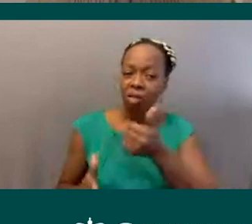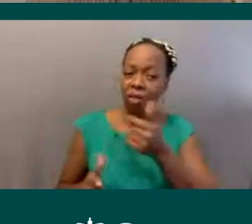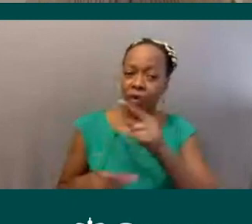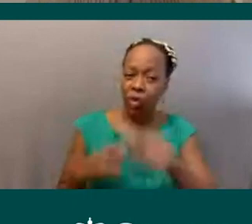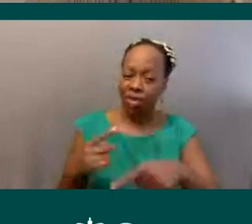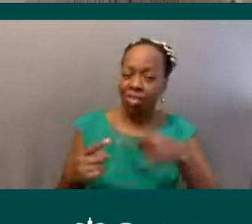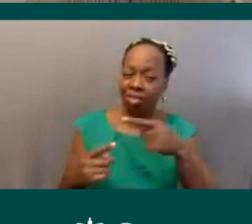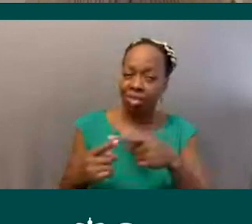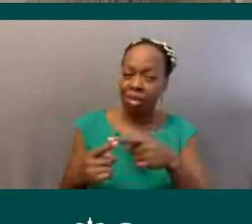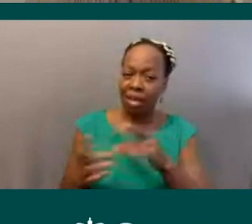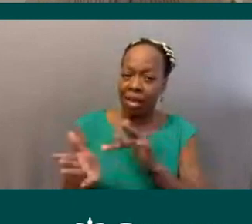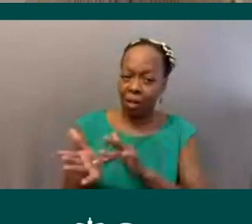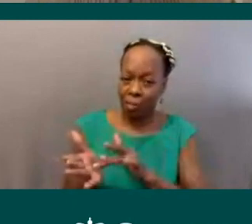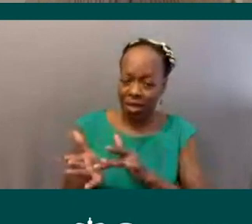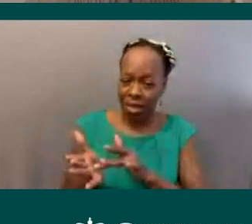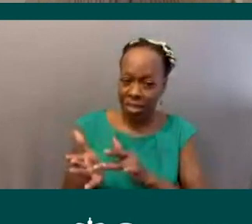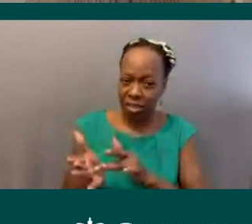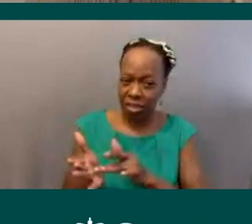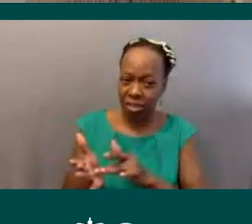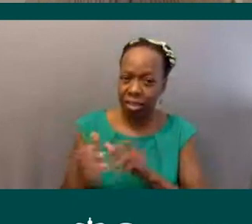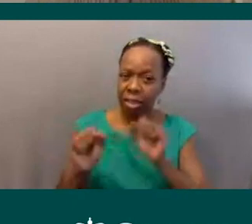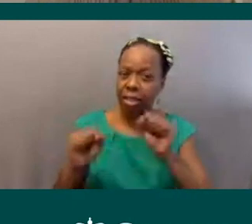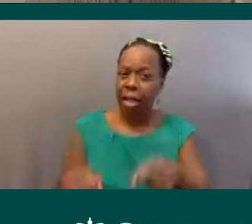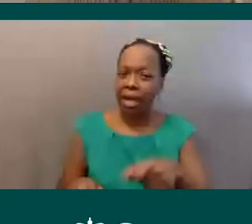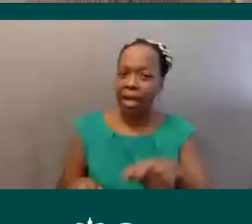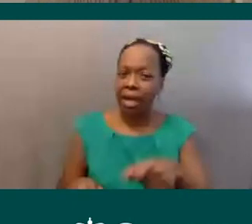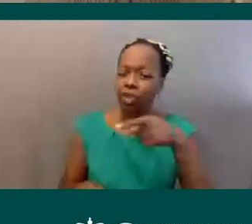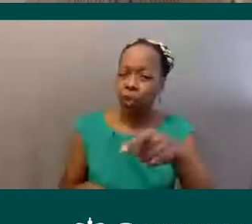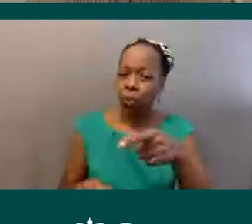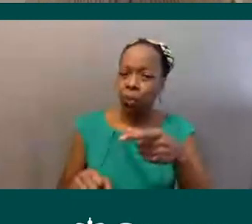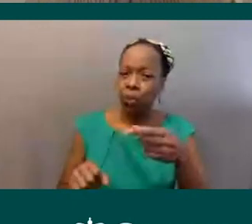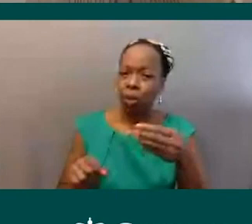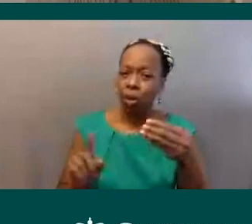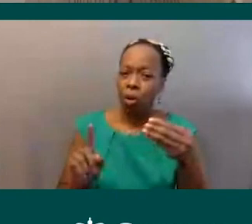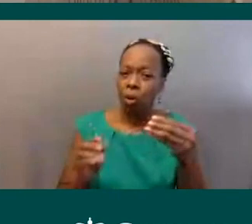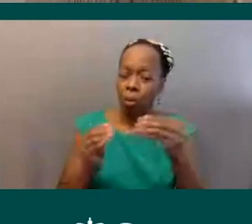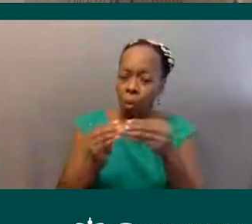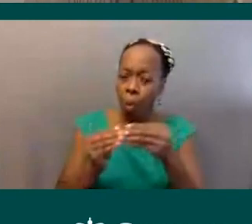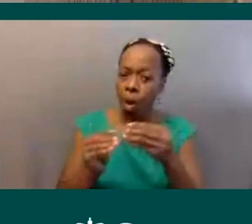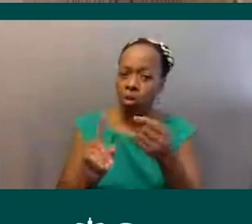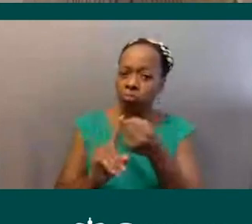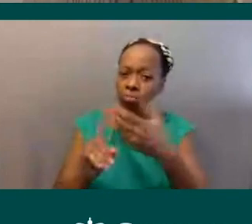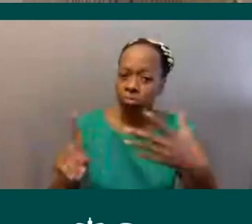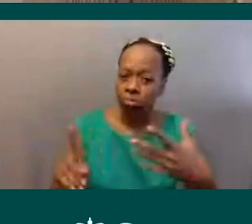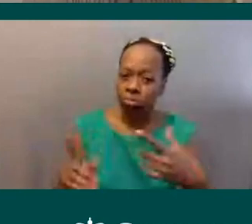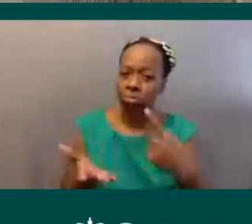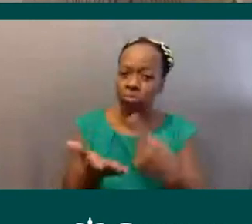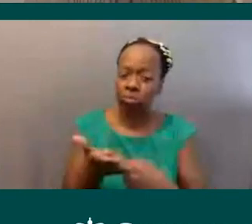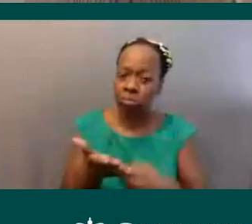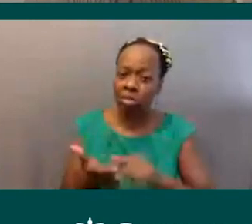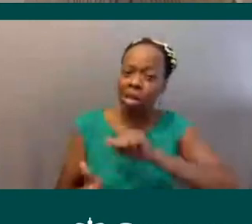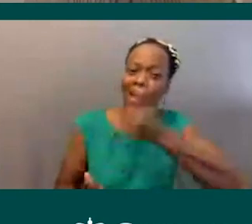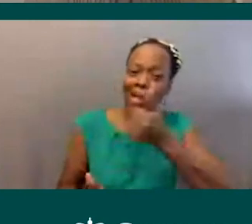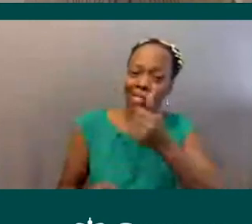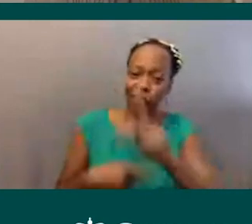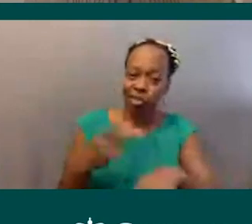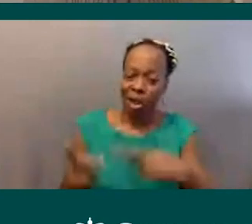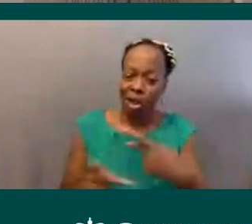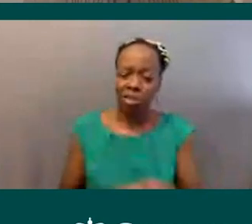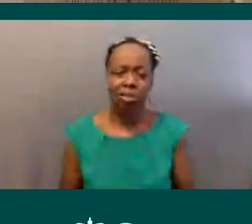when you sort of said orthosis and things like that, but could you just expand on that a little bit more. I'm sorry, about the strengthening or?